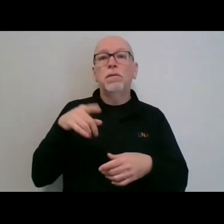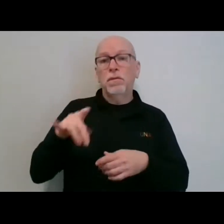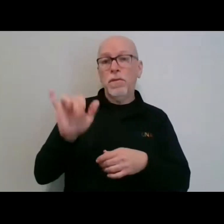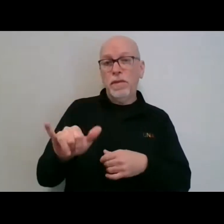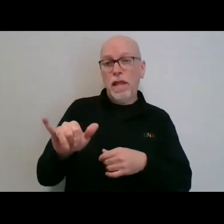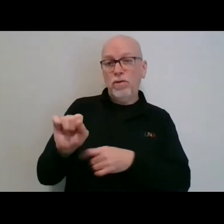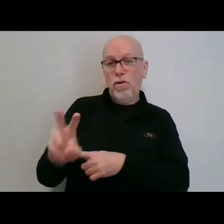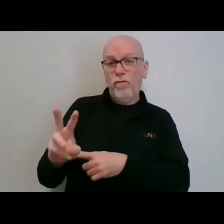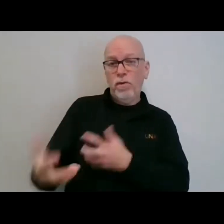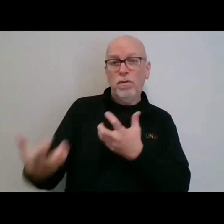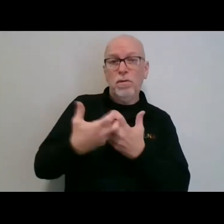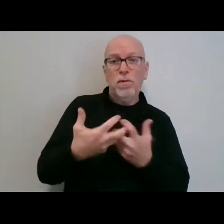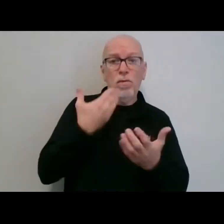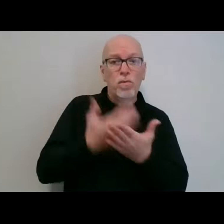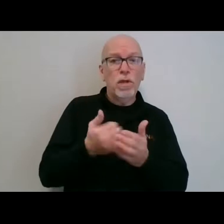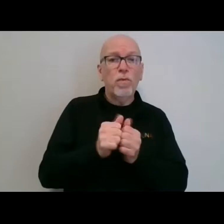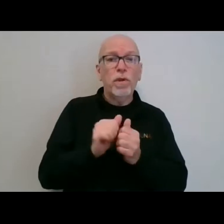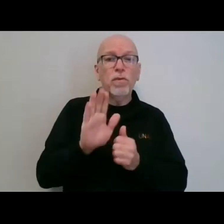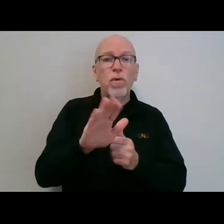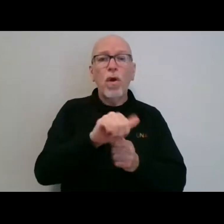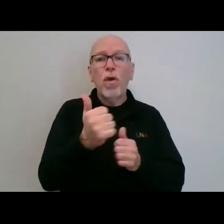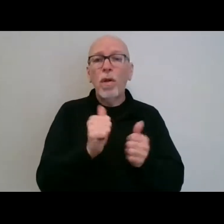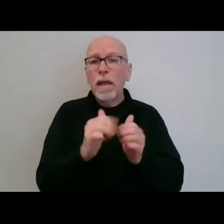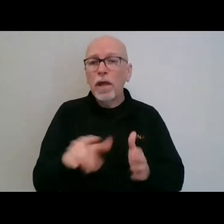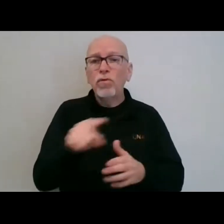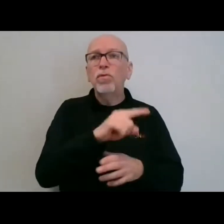Does it play well with competitors and with others which can be important